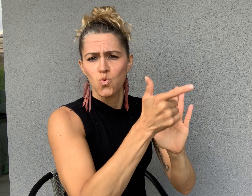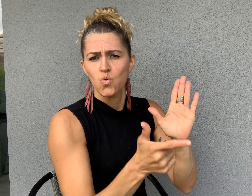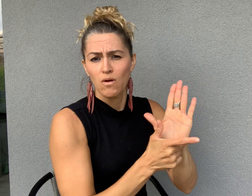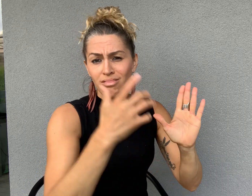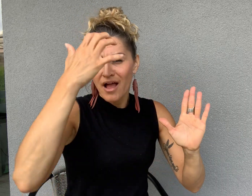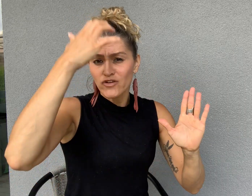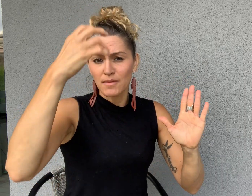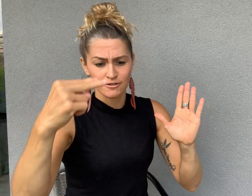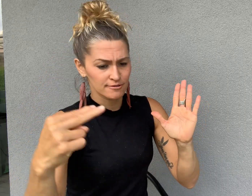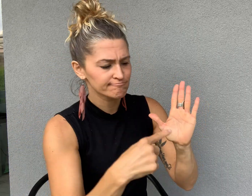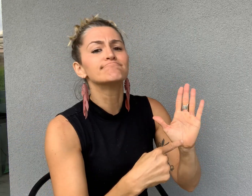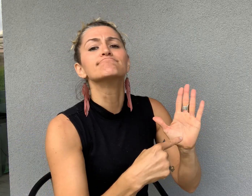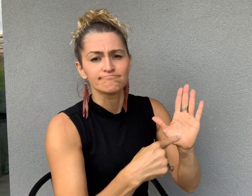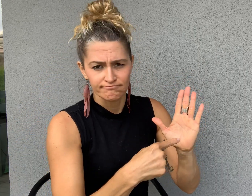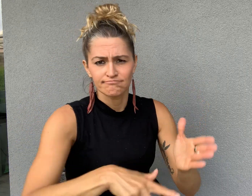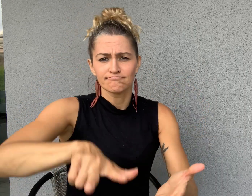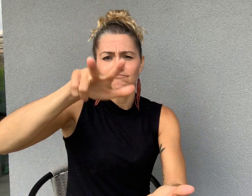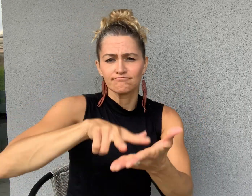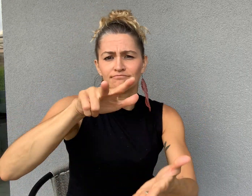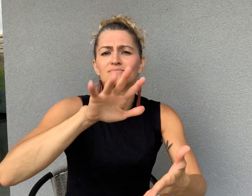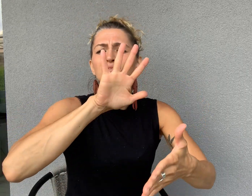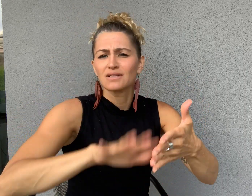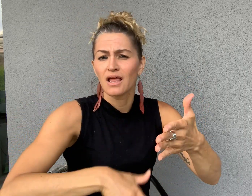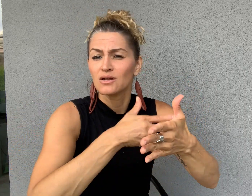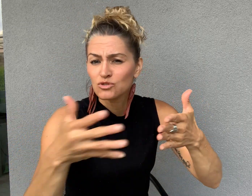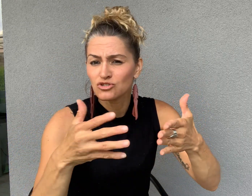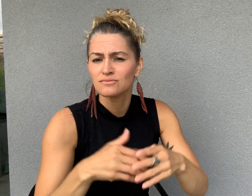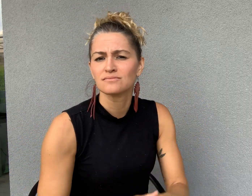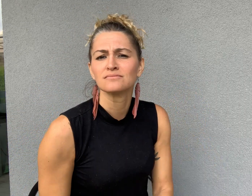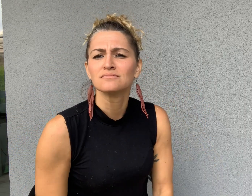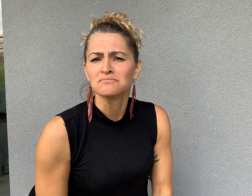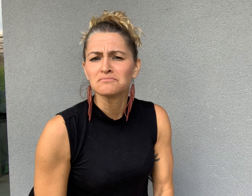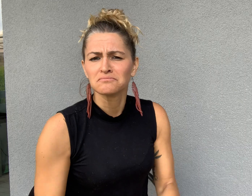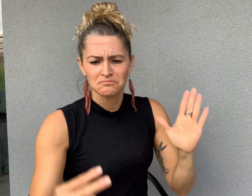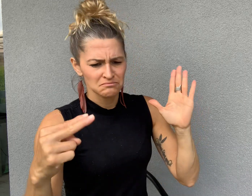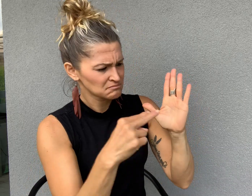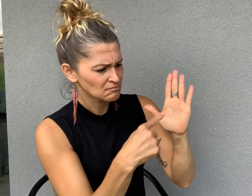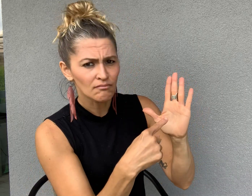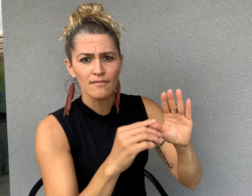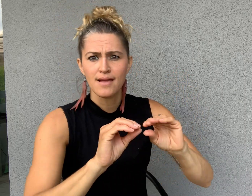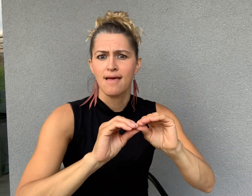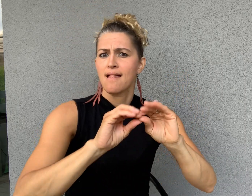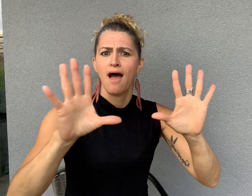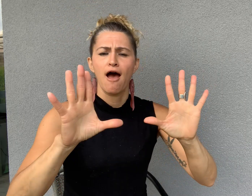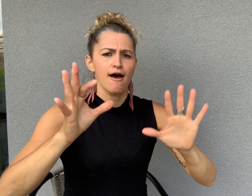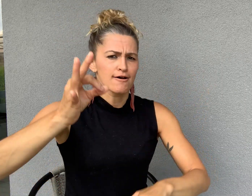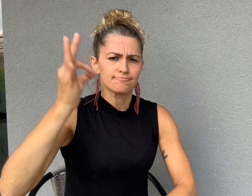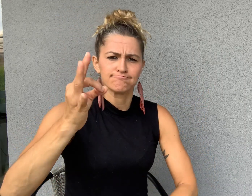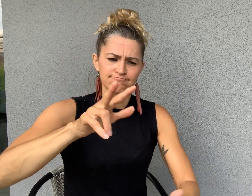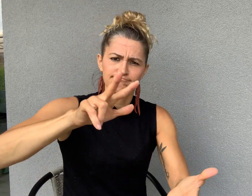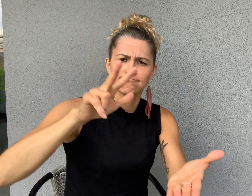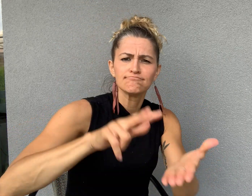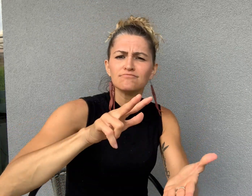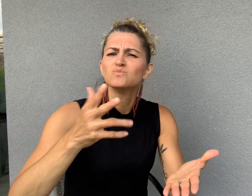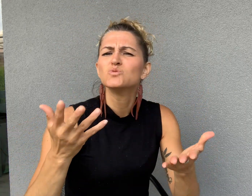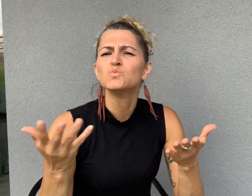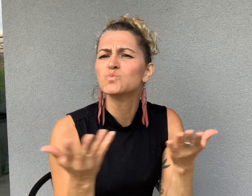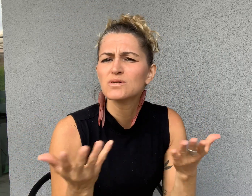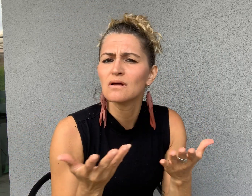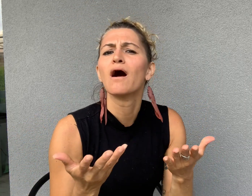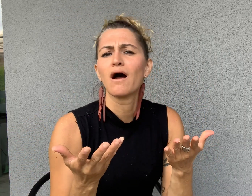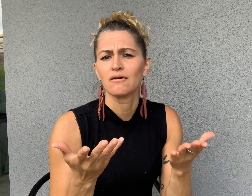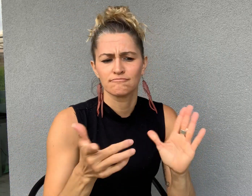explicit legal sign language recognition. Explicit means